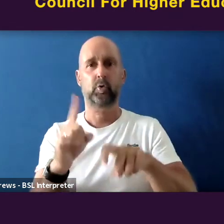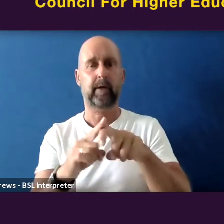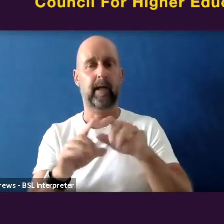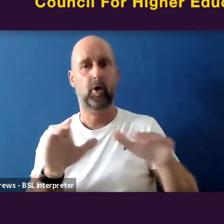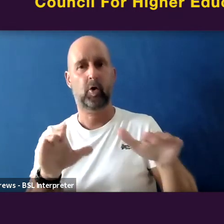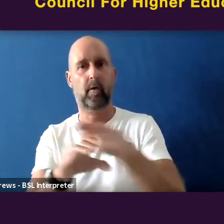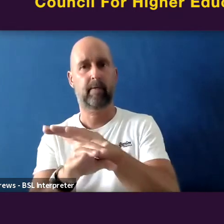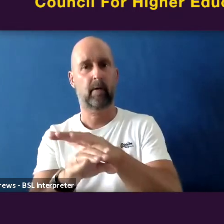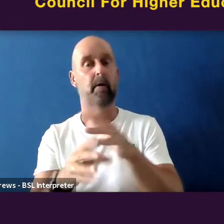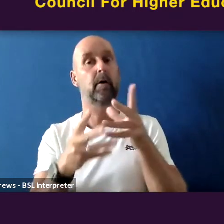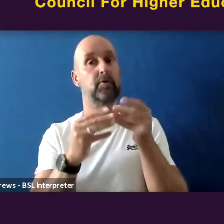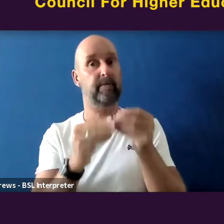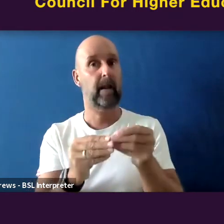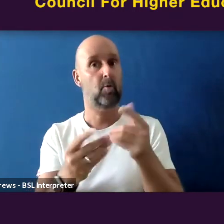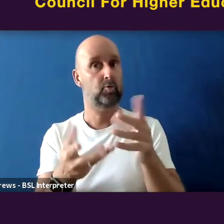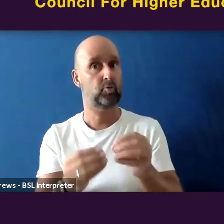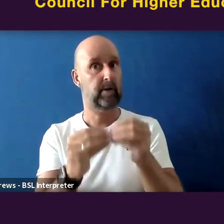for the value of creative education and skills.